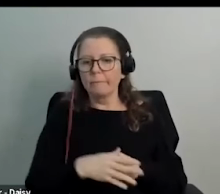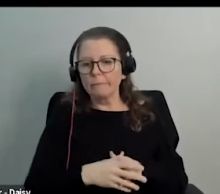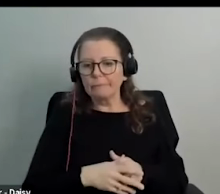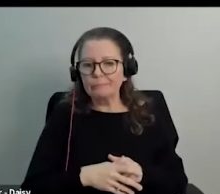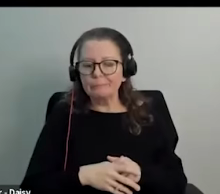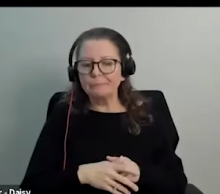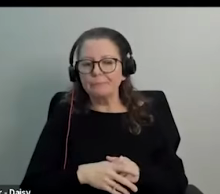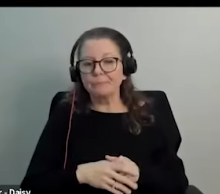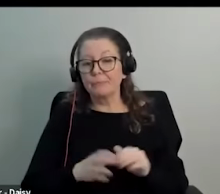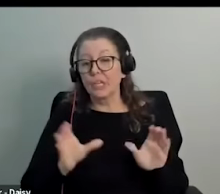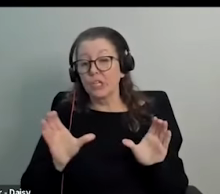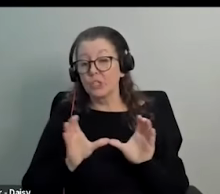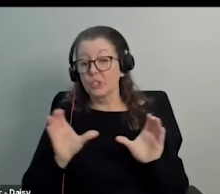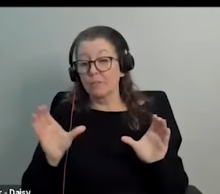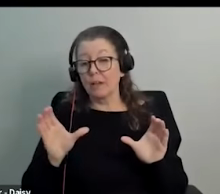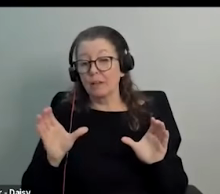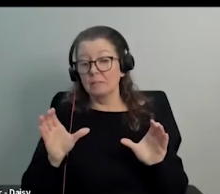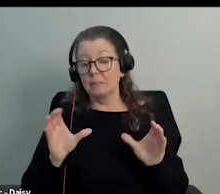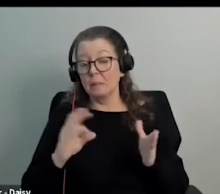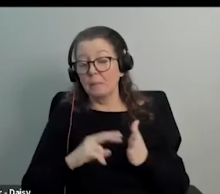Certification means that I know you can pass a test,